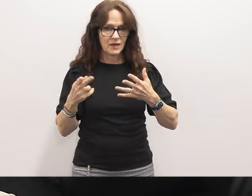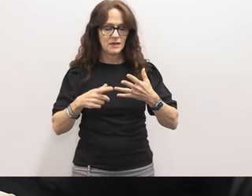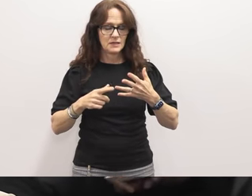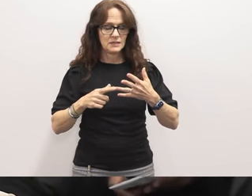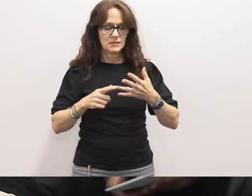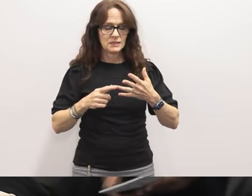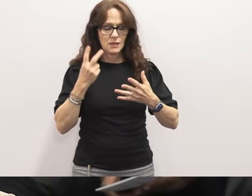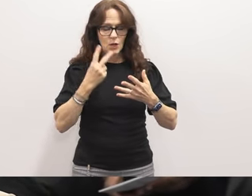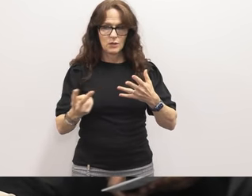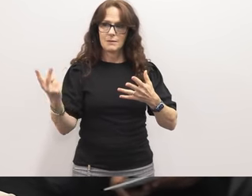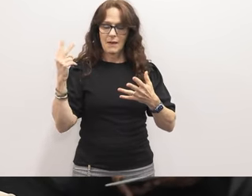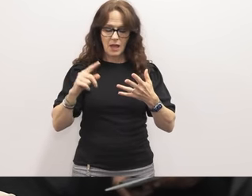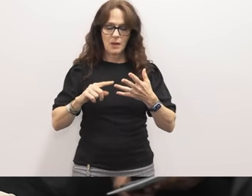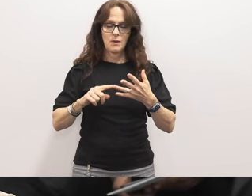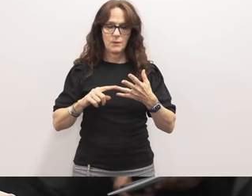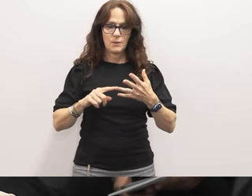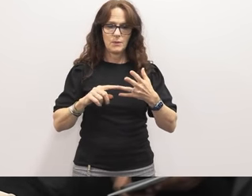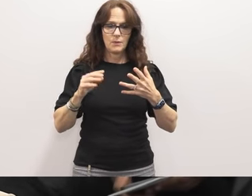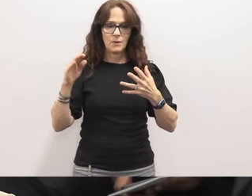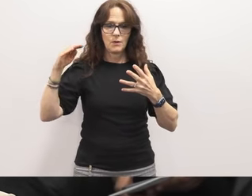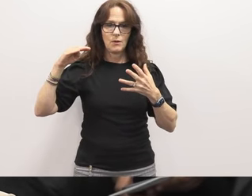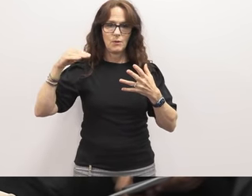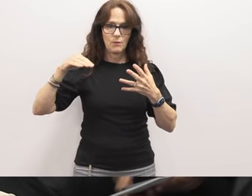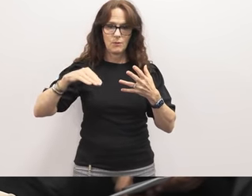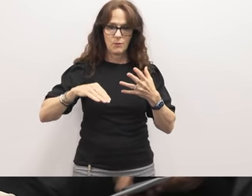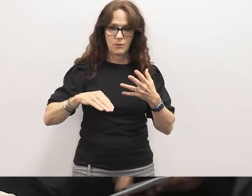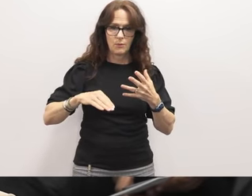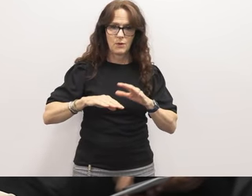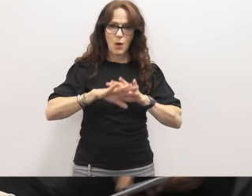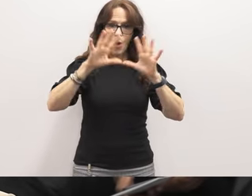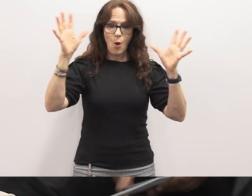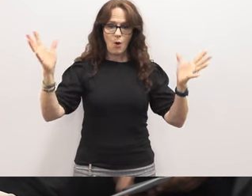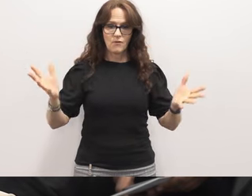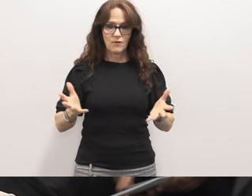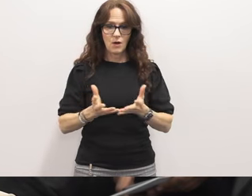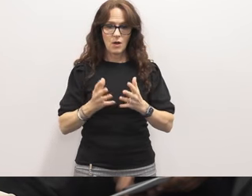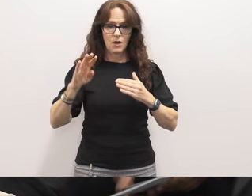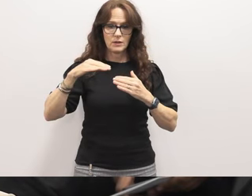we see some decline in overall and Black student graduation rates,